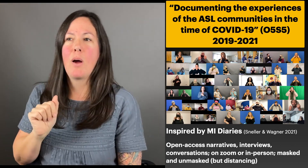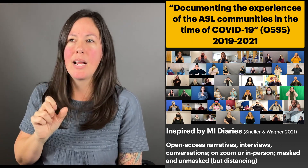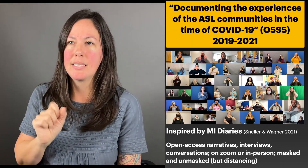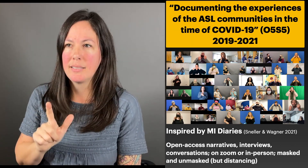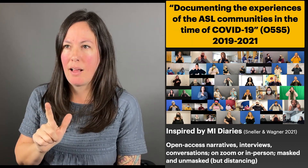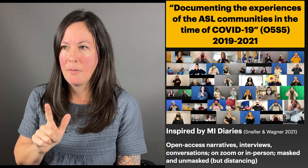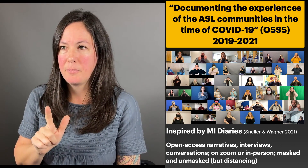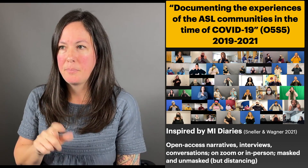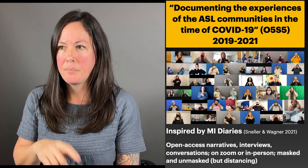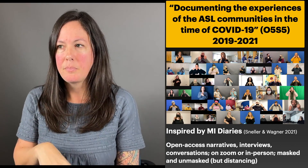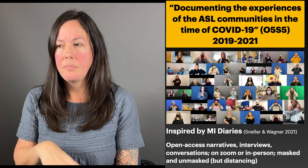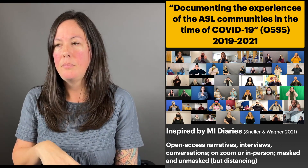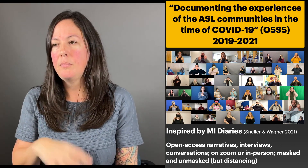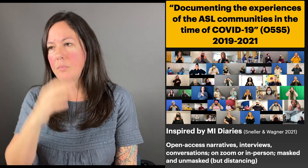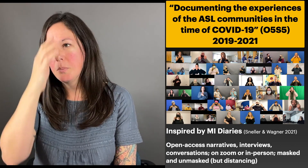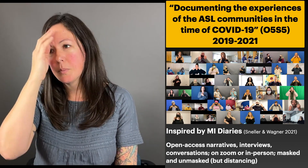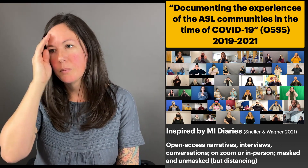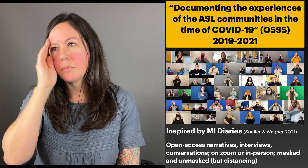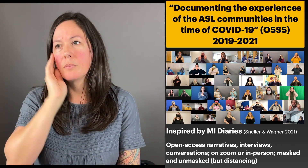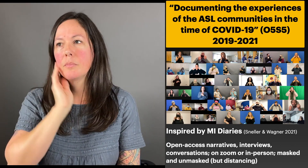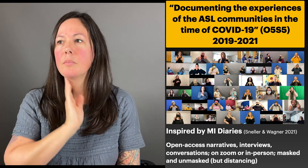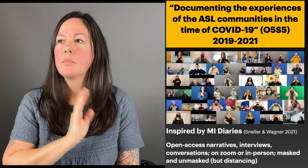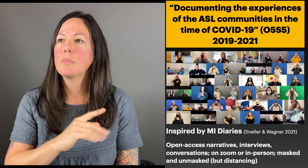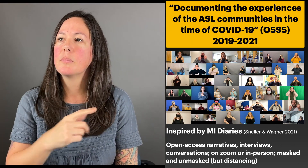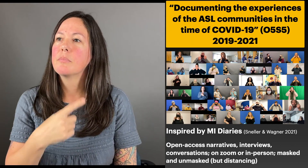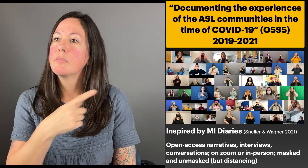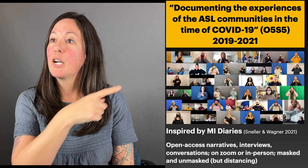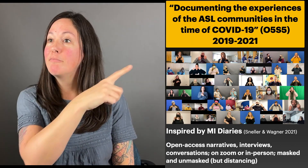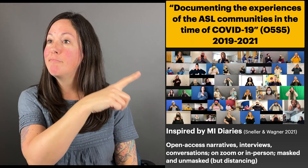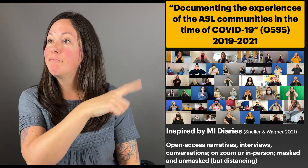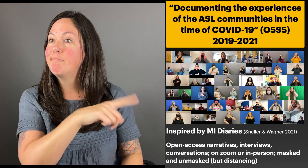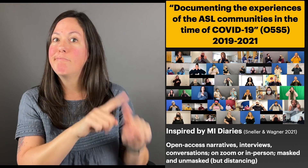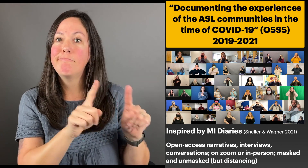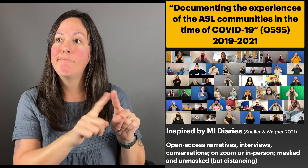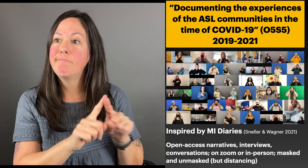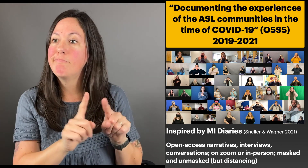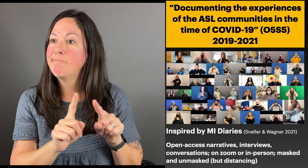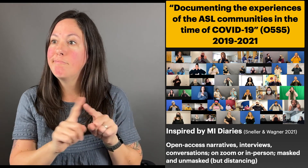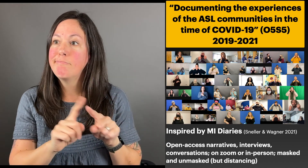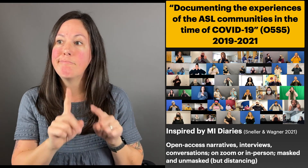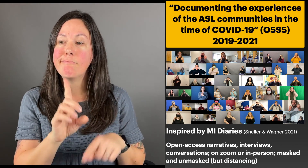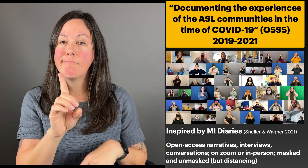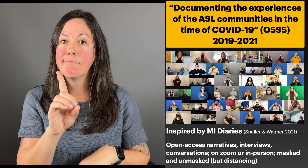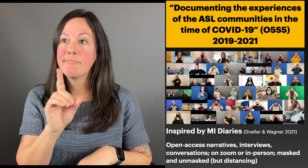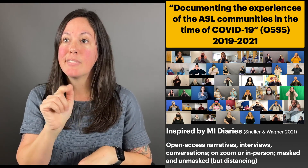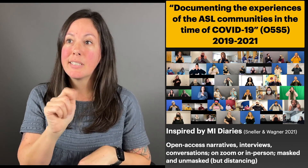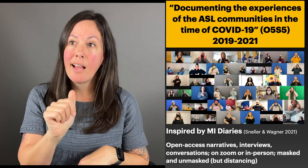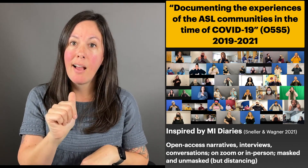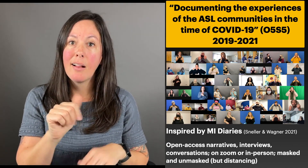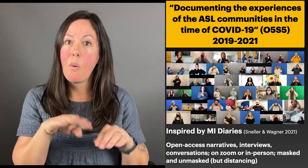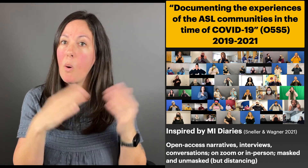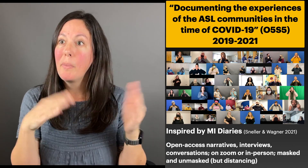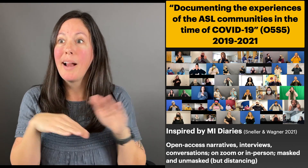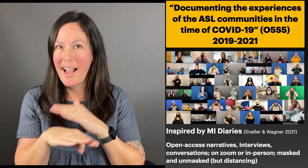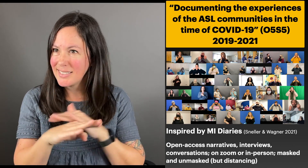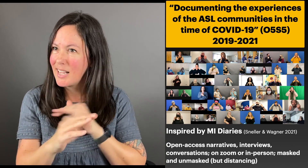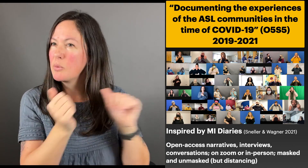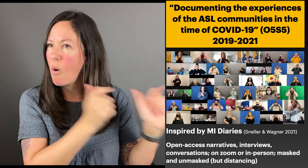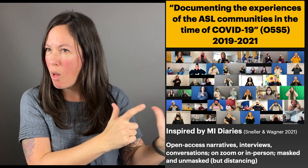experiences for people in that region so this this our particular project was focusing on ASL